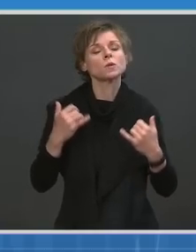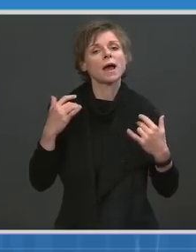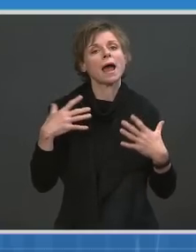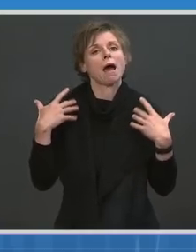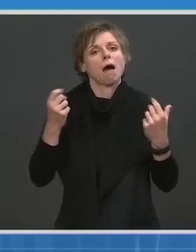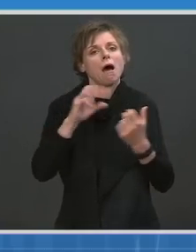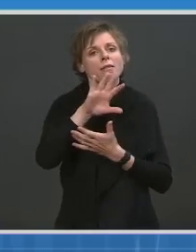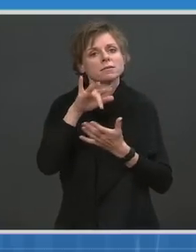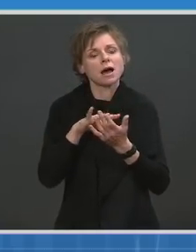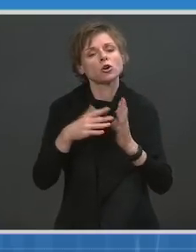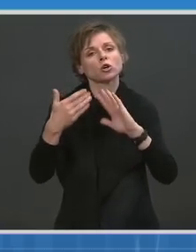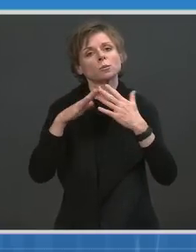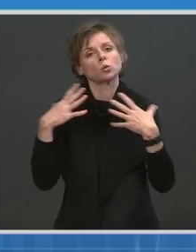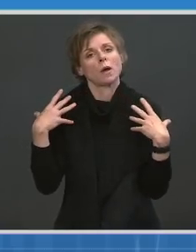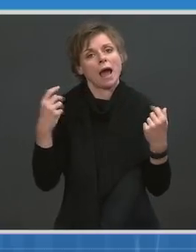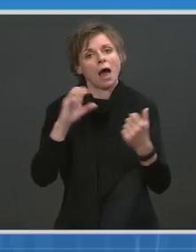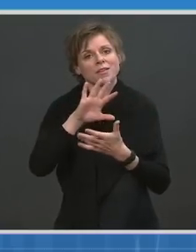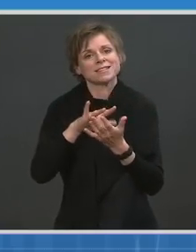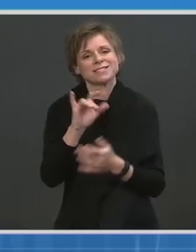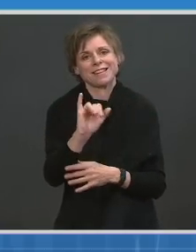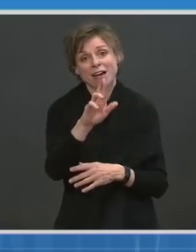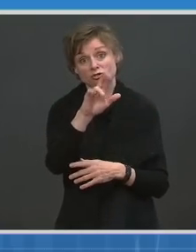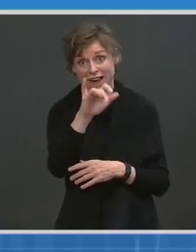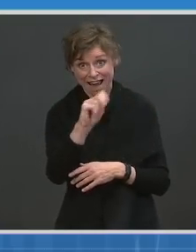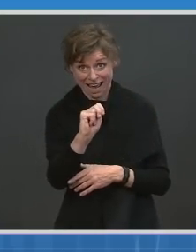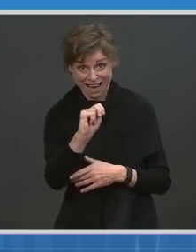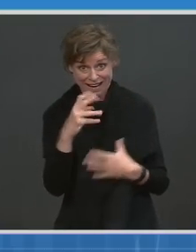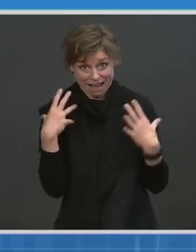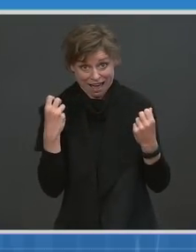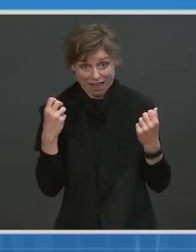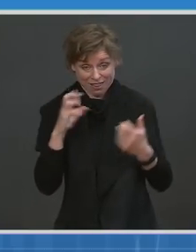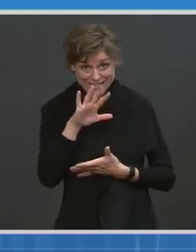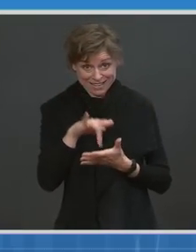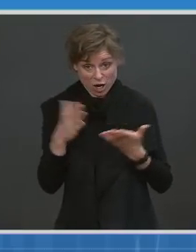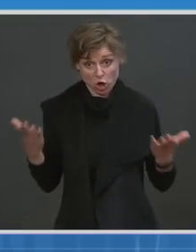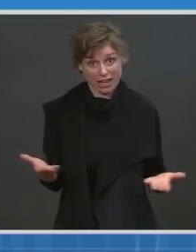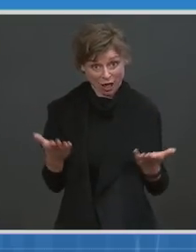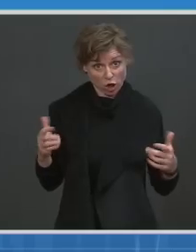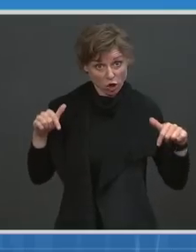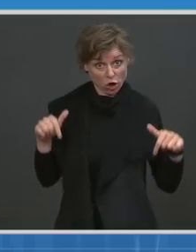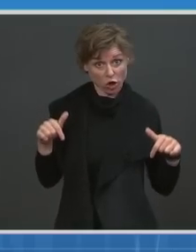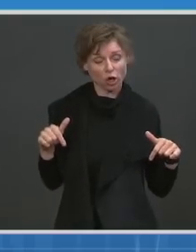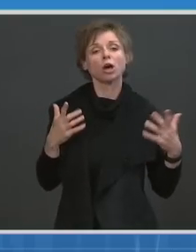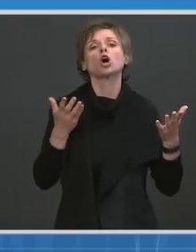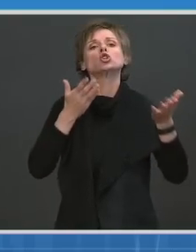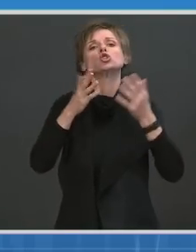Community health centers like Ryan Health serve 30 million people; 60 percent are people of color,